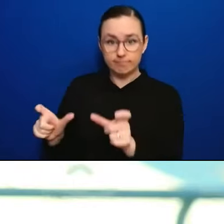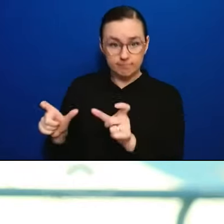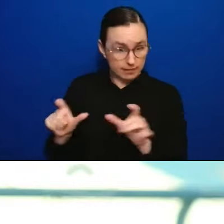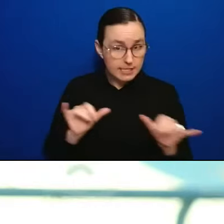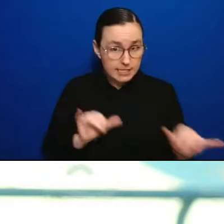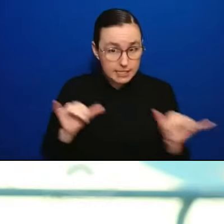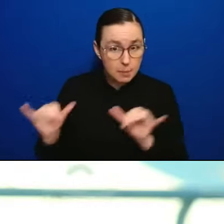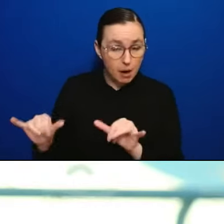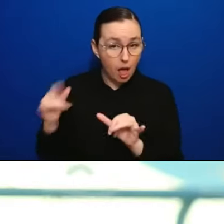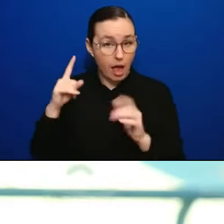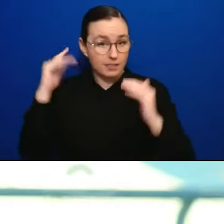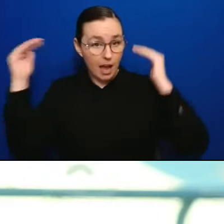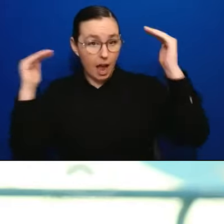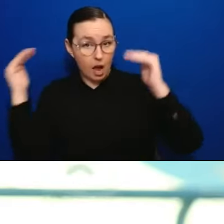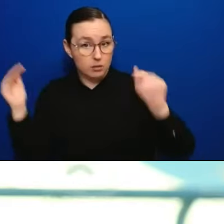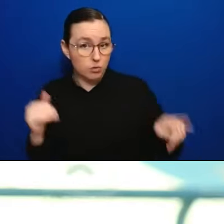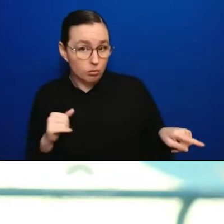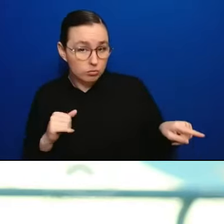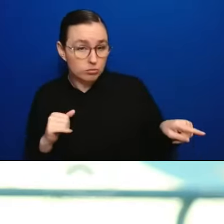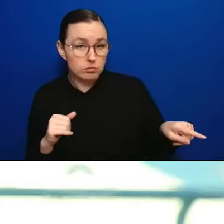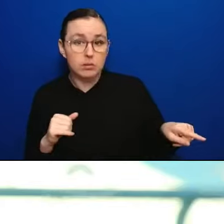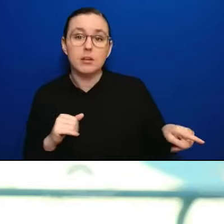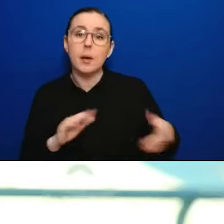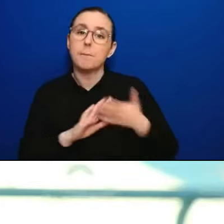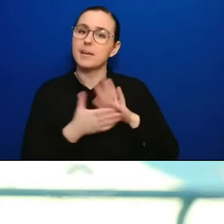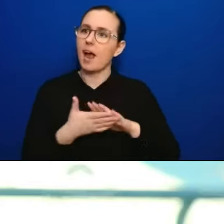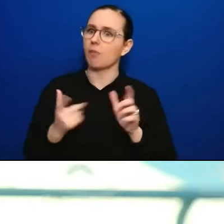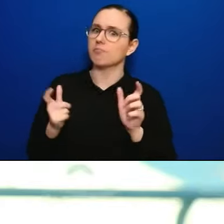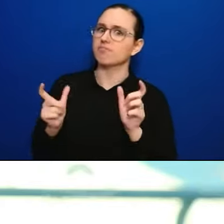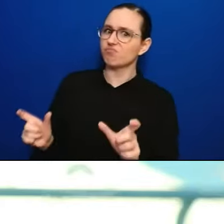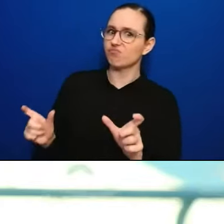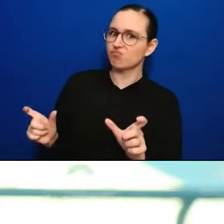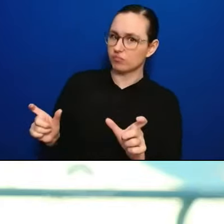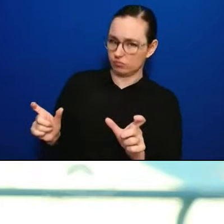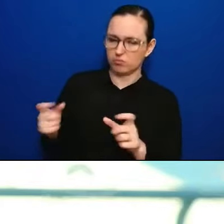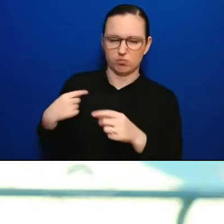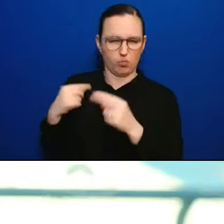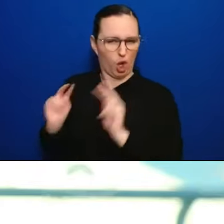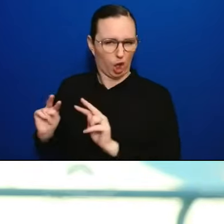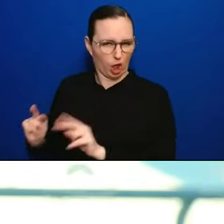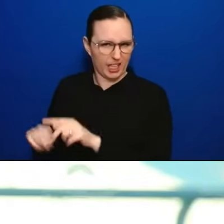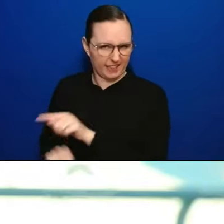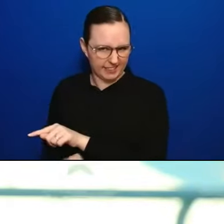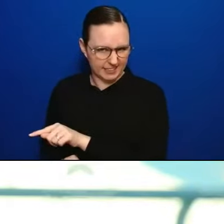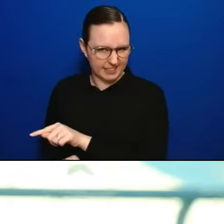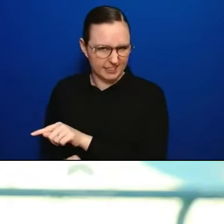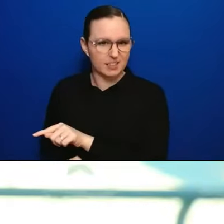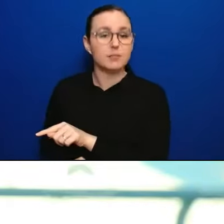group of children, if they have a similar antibody response to